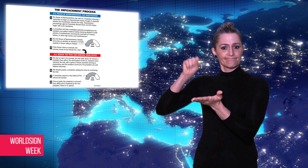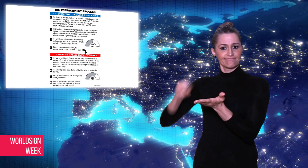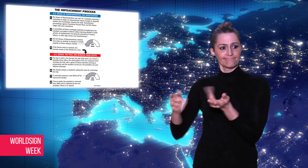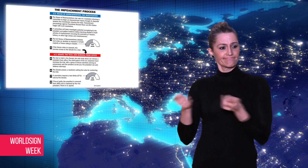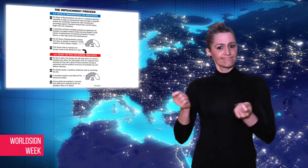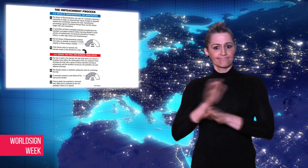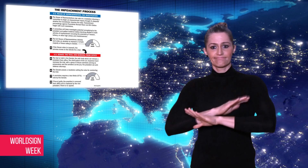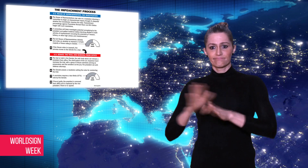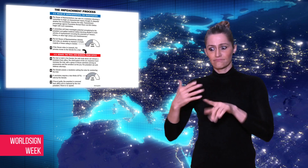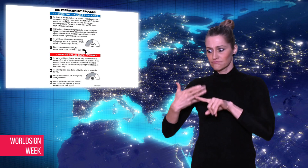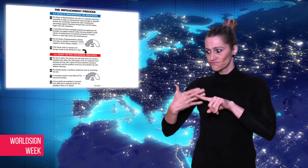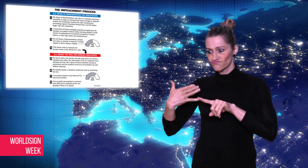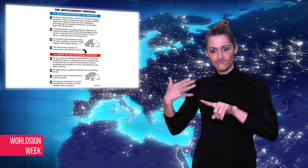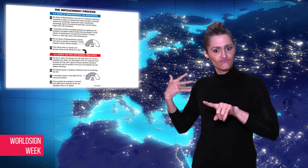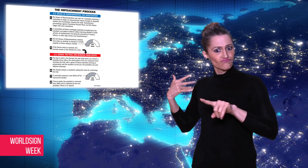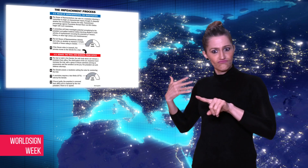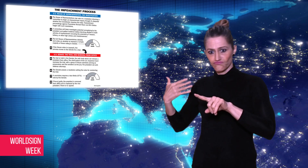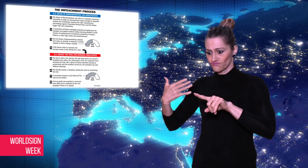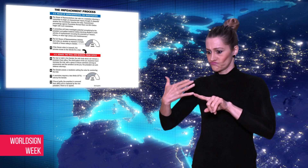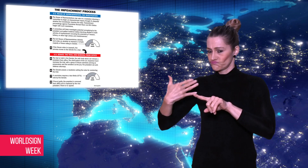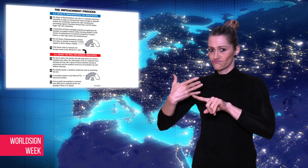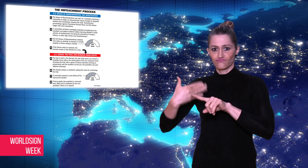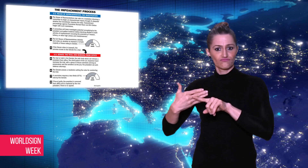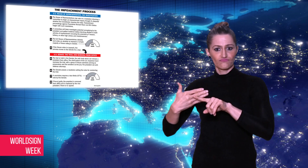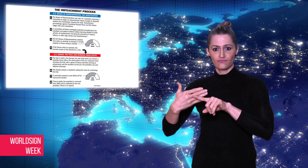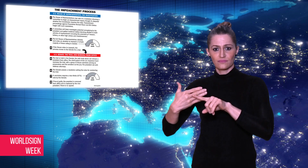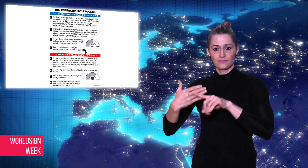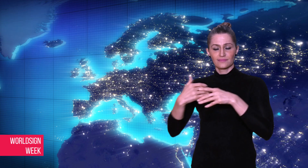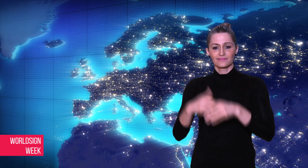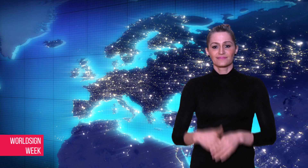removed from office.